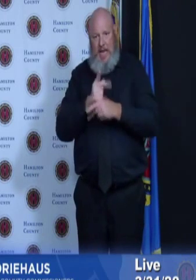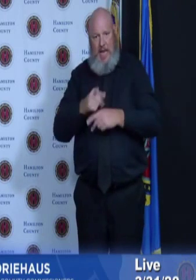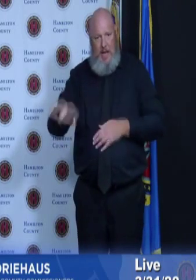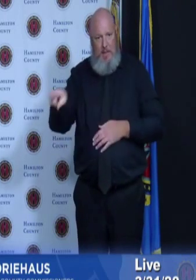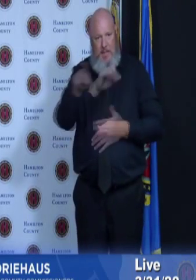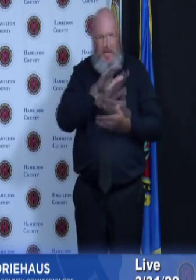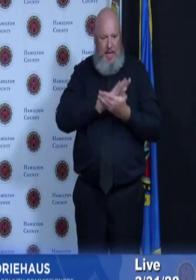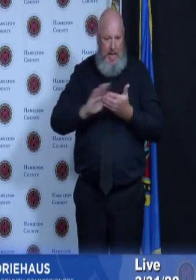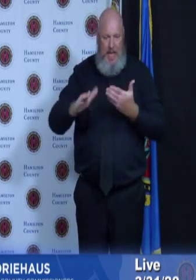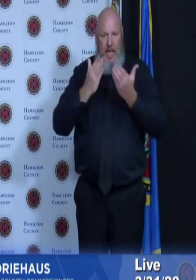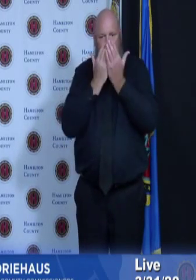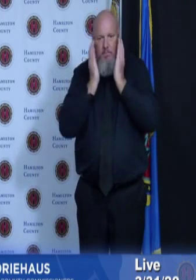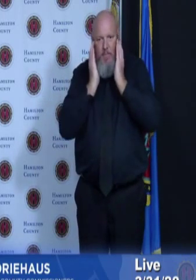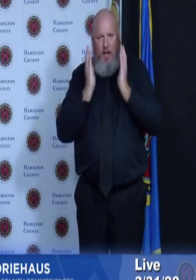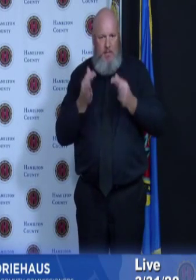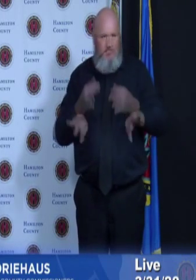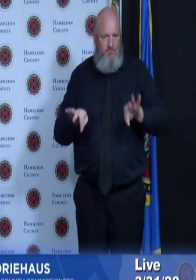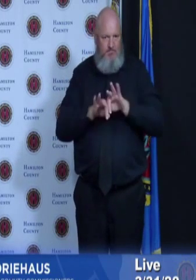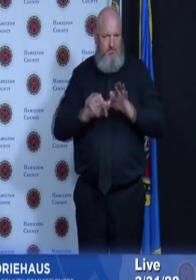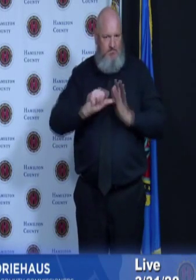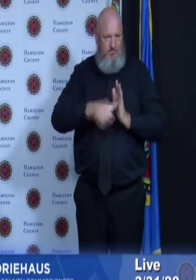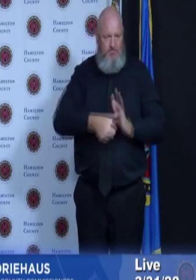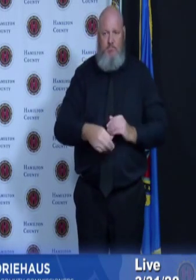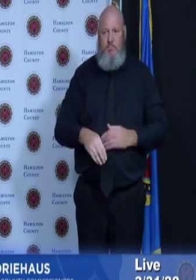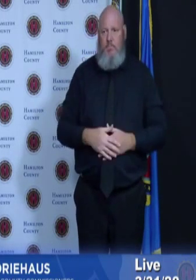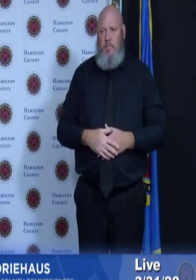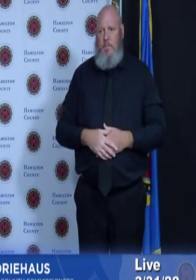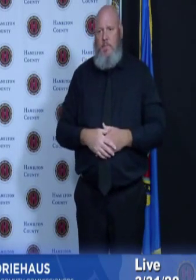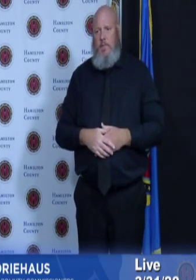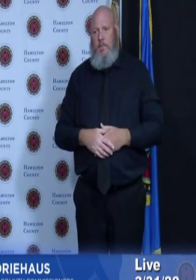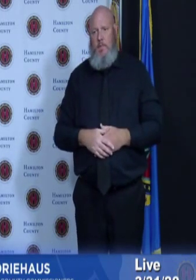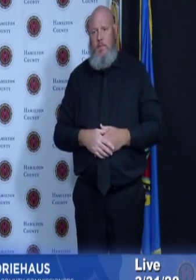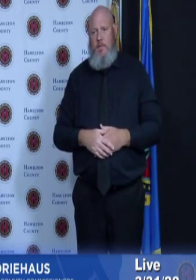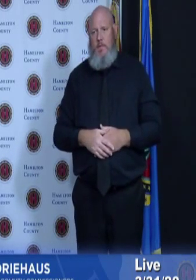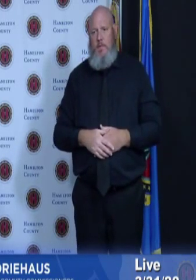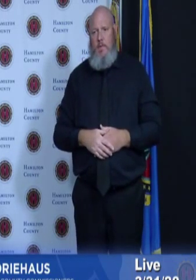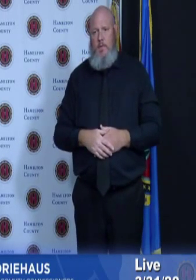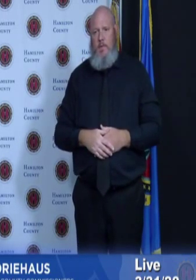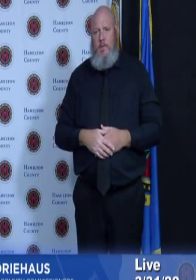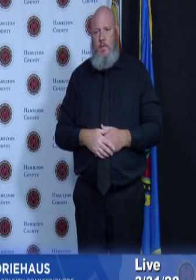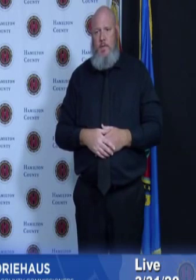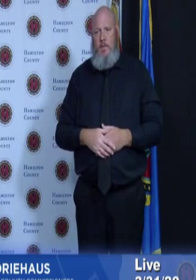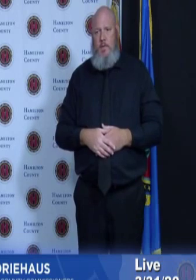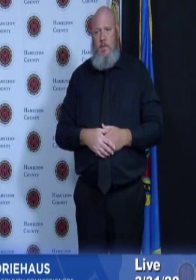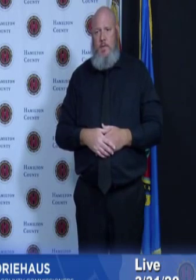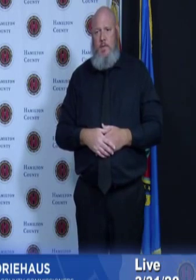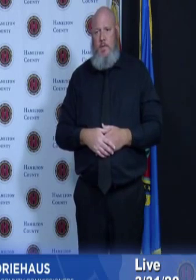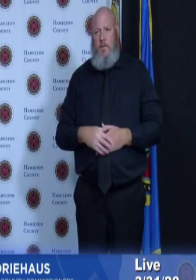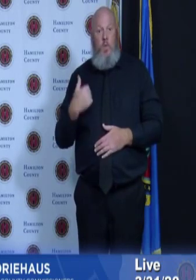people that need medical treatment that is also taking place and because we have